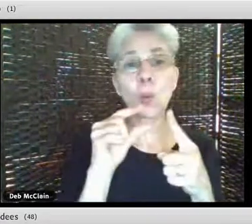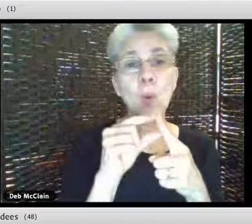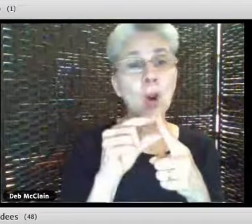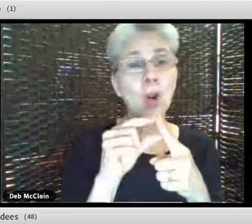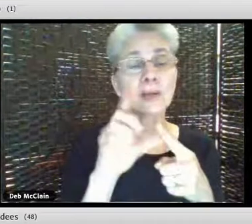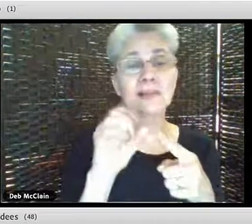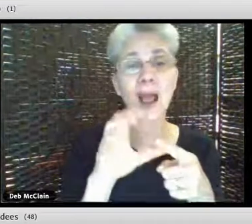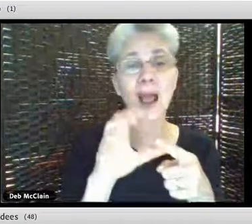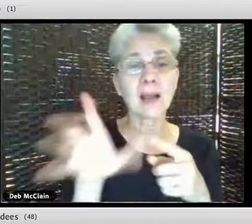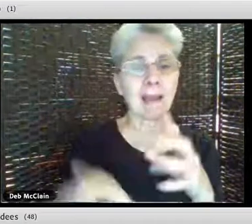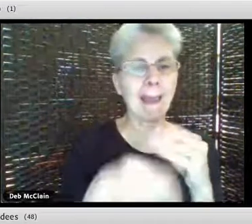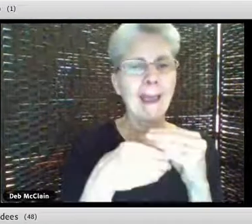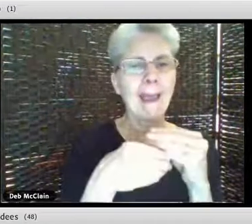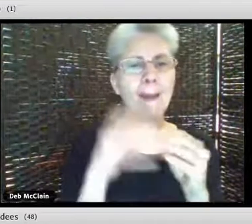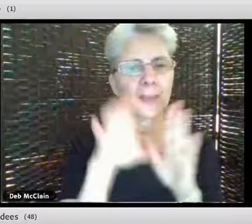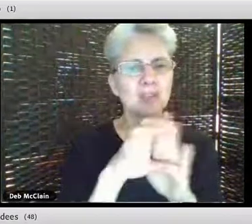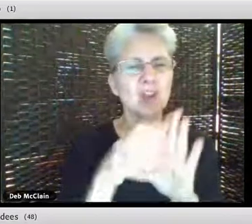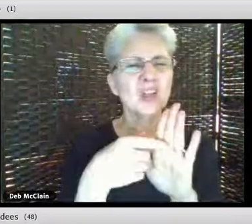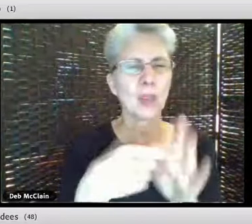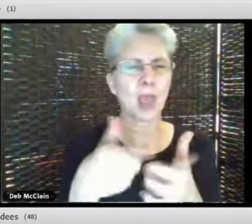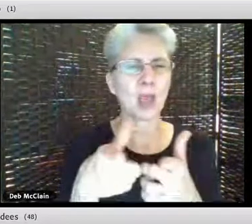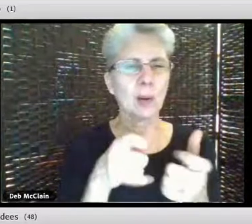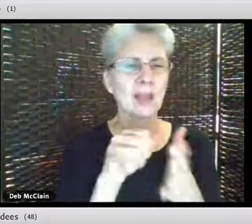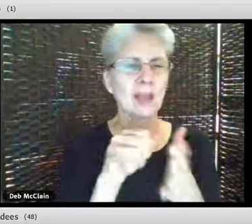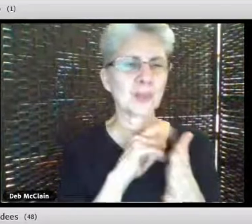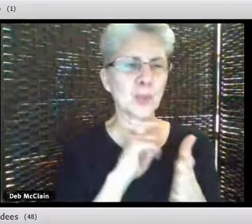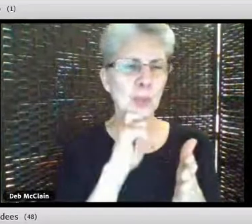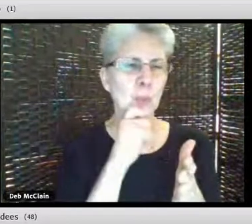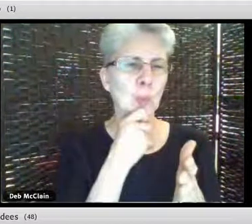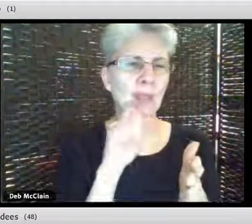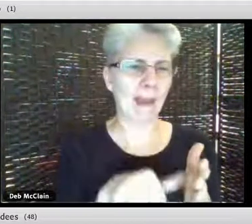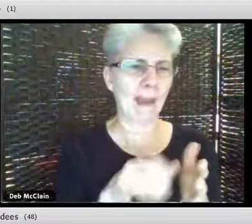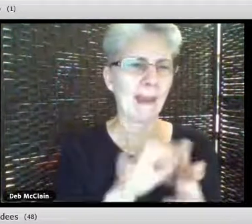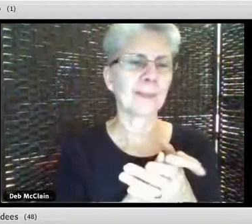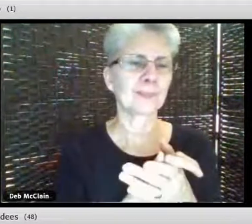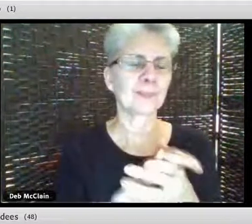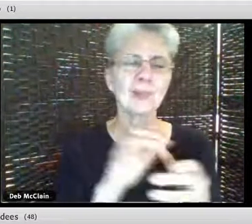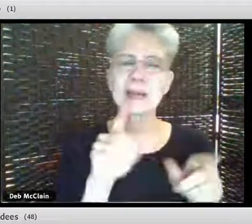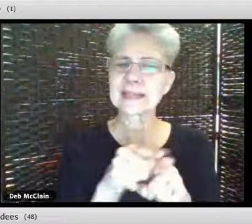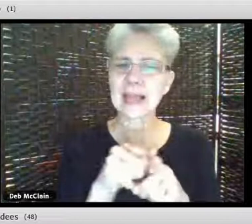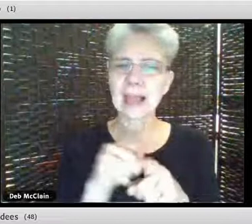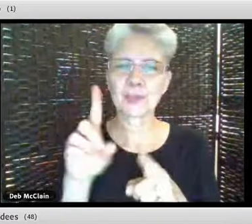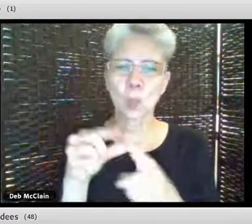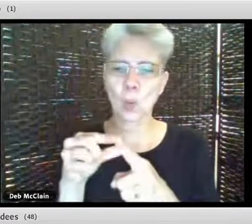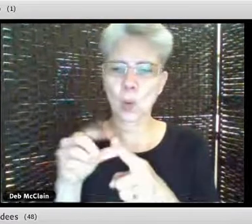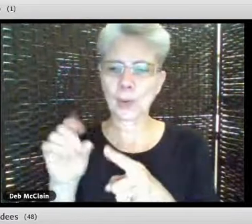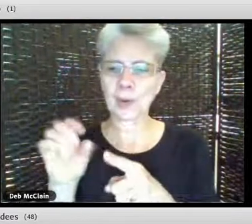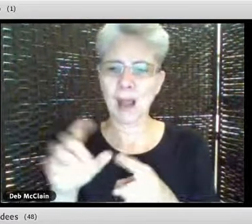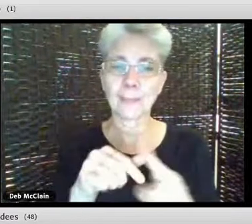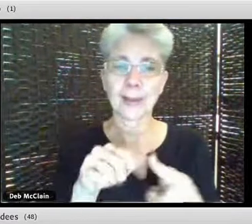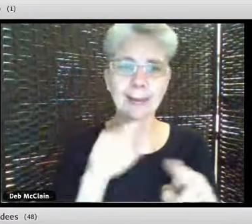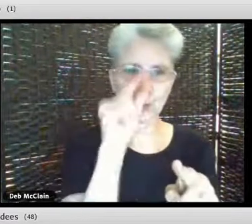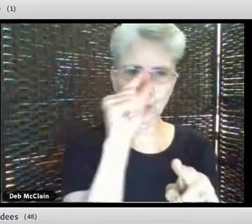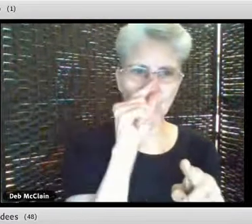The cool thing is, it's just like a Word doc where you can put in pictures, so I just want to show you that real quick because I think that's kind of pretty cool.